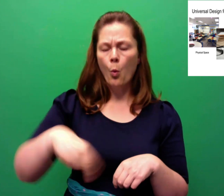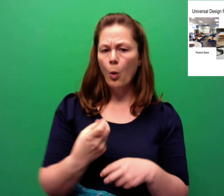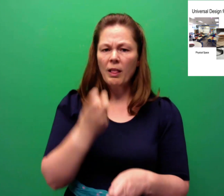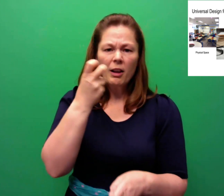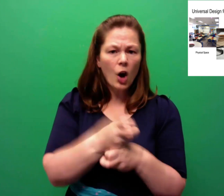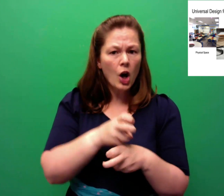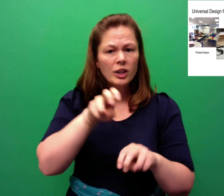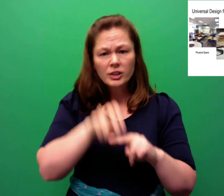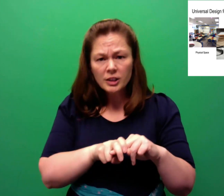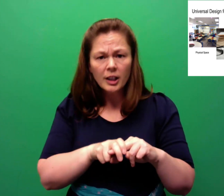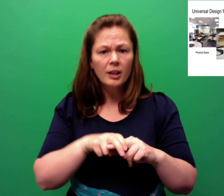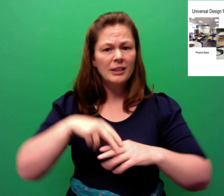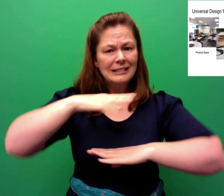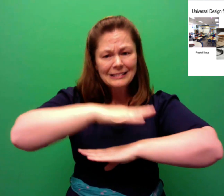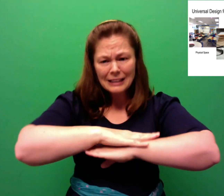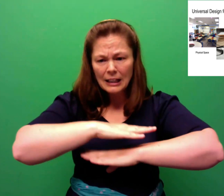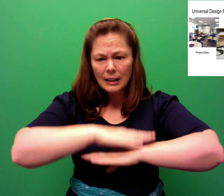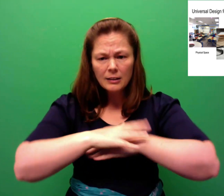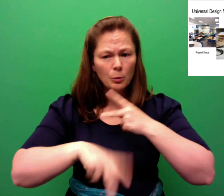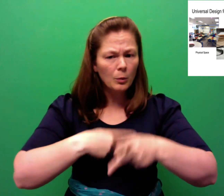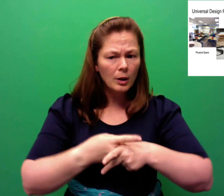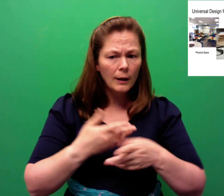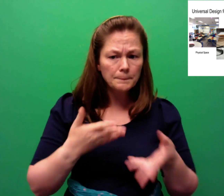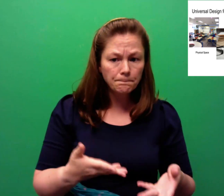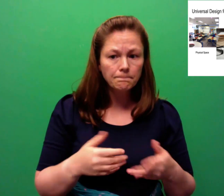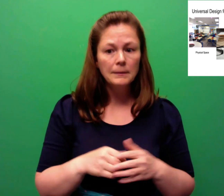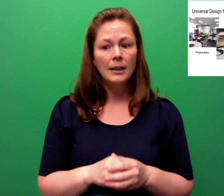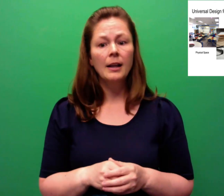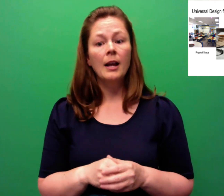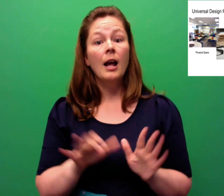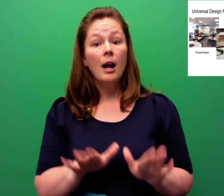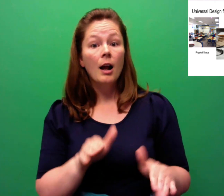of furniture are present in the classroom such as couches beanbags, only